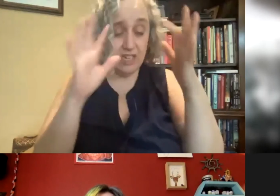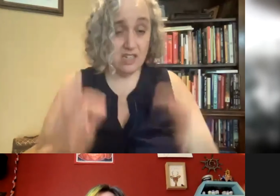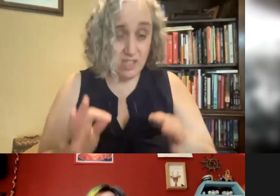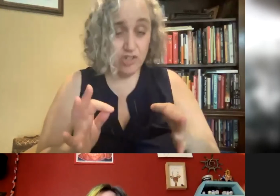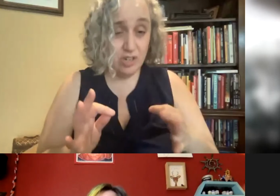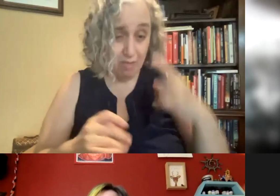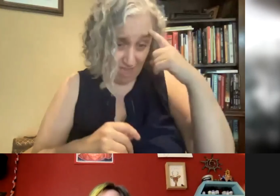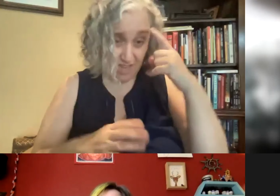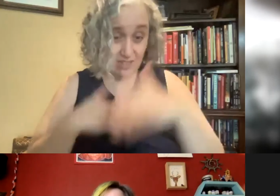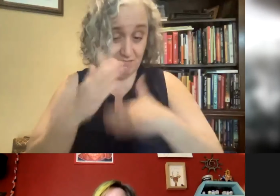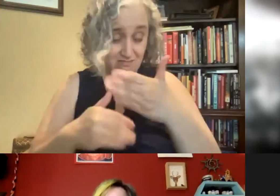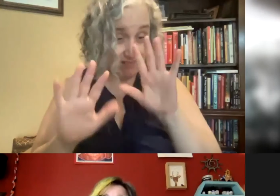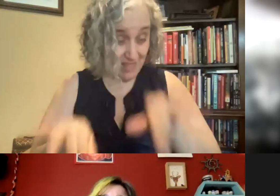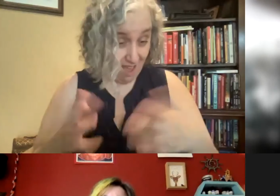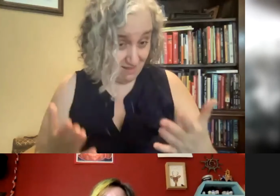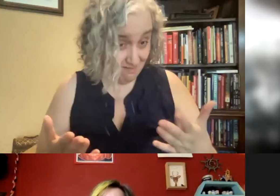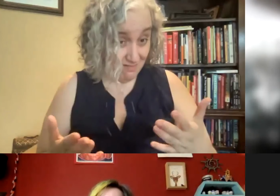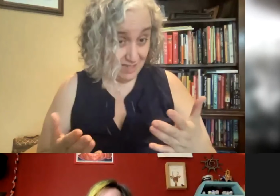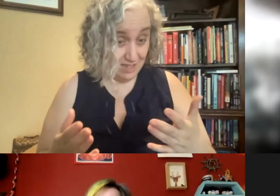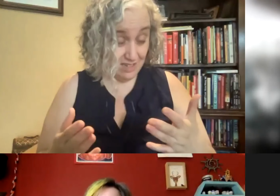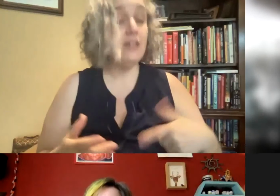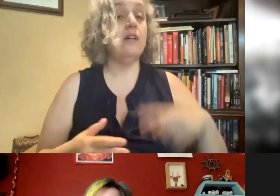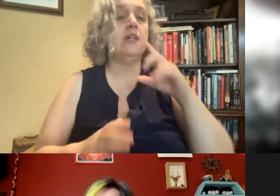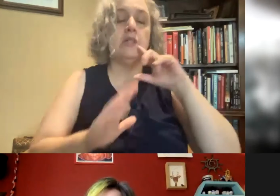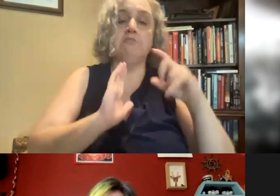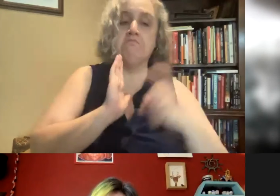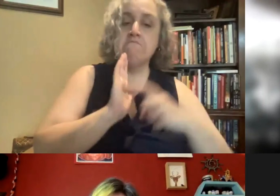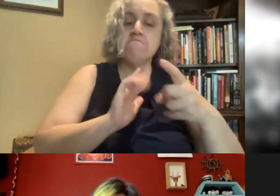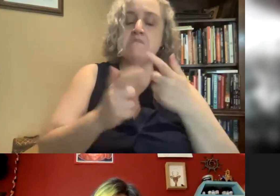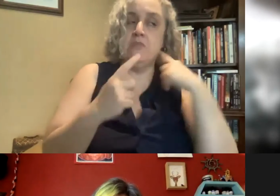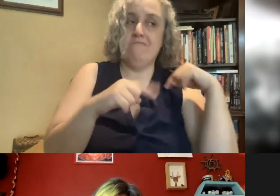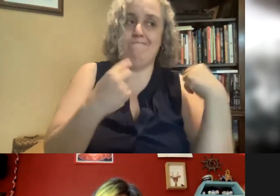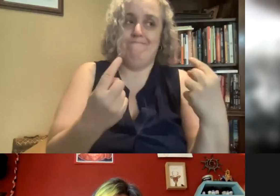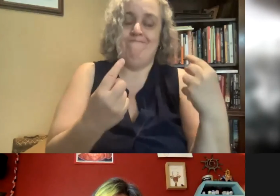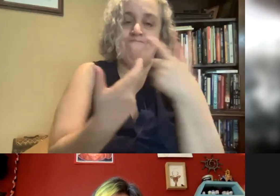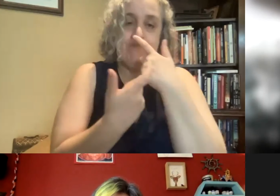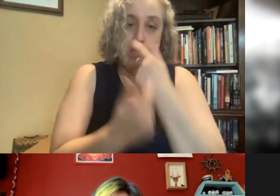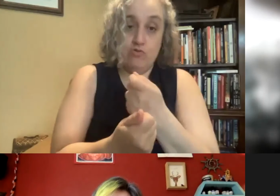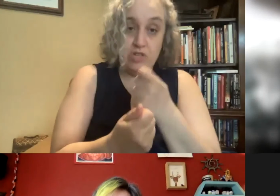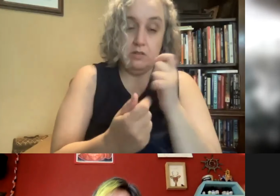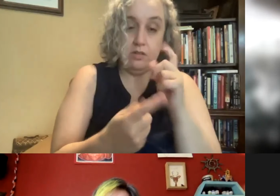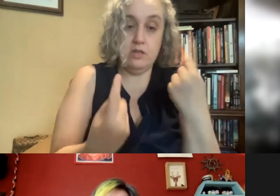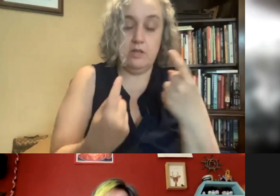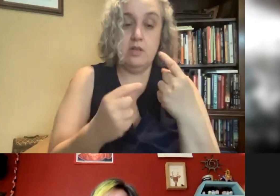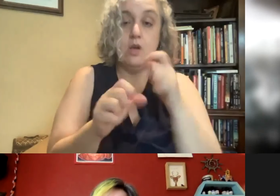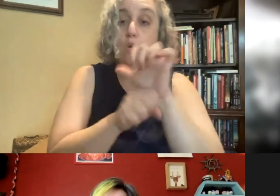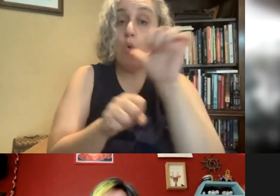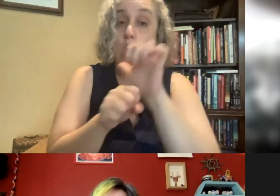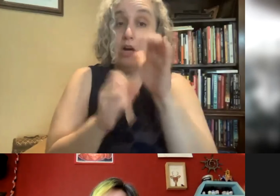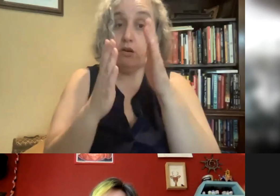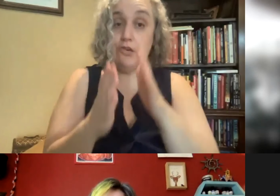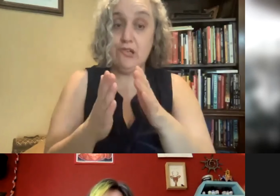Wendy Chisholm: Well I think what is most interesting, and what I've been reading, workers' rights always give